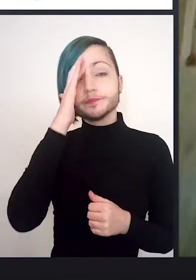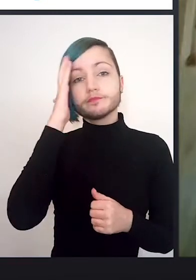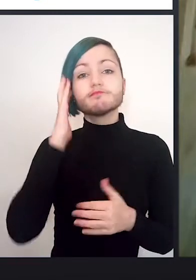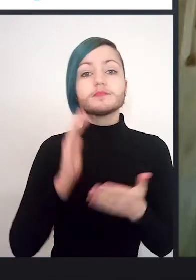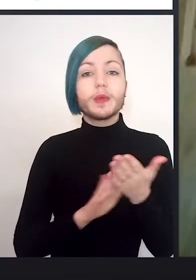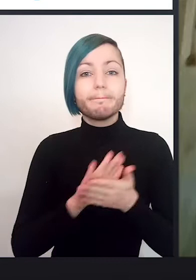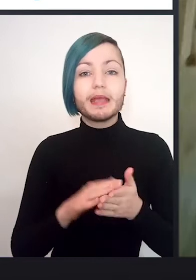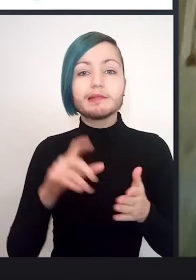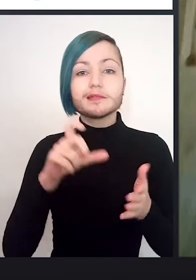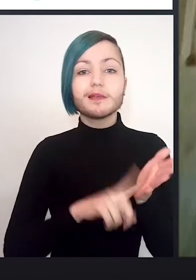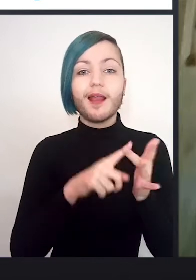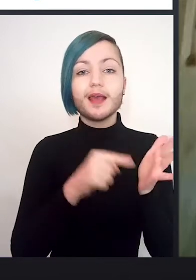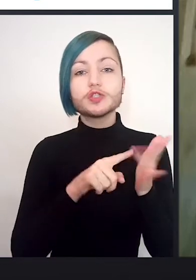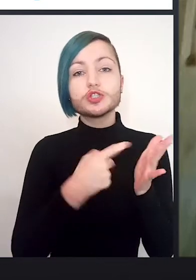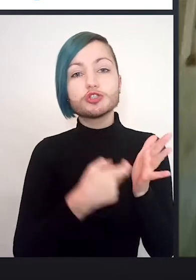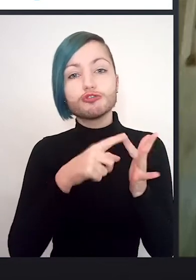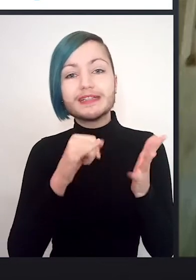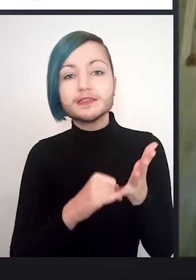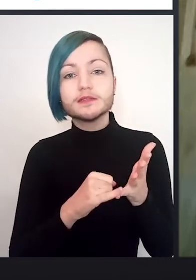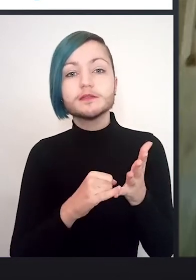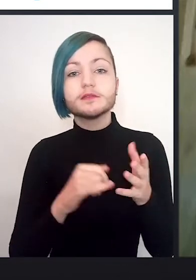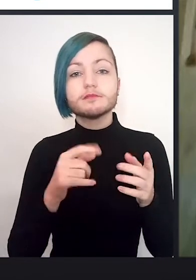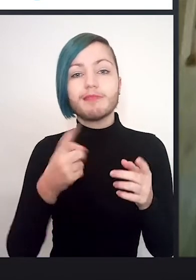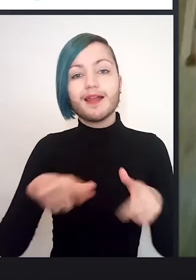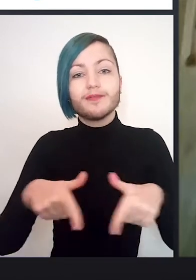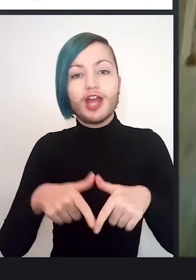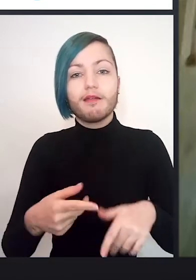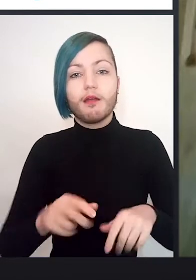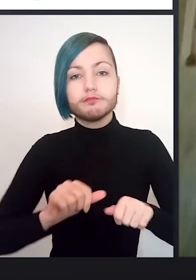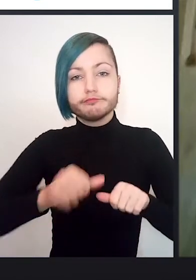where the clitoris and the vagina is made in the same operation.